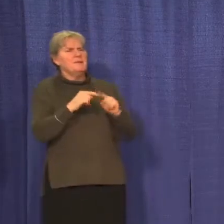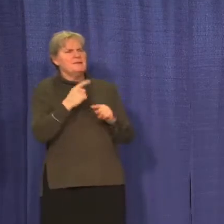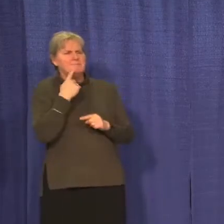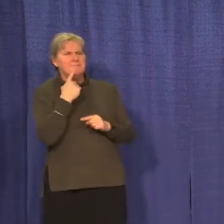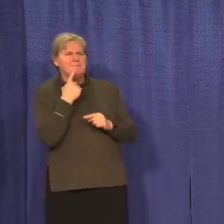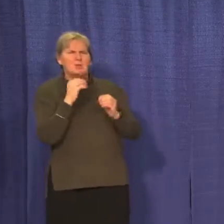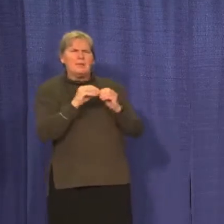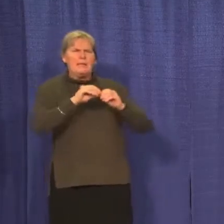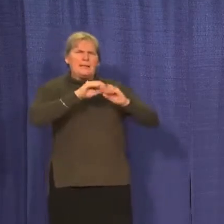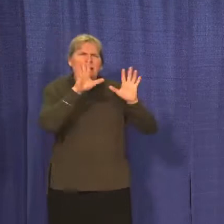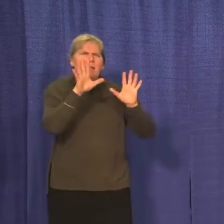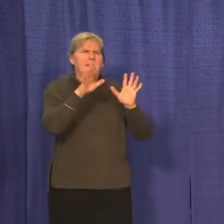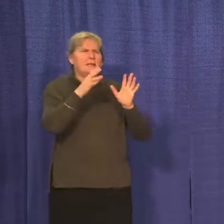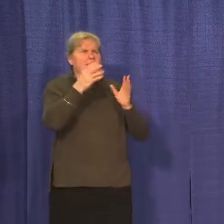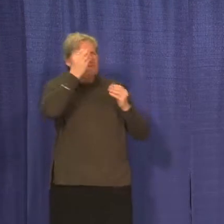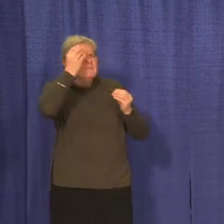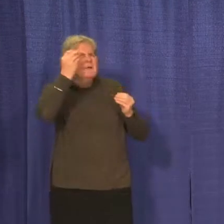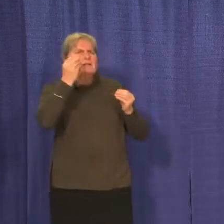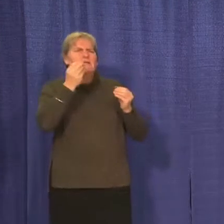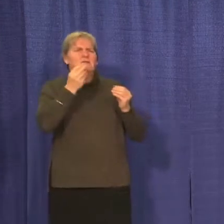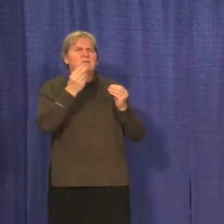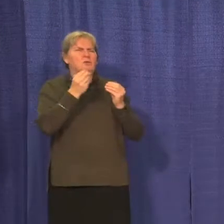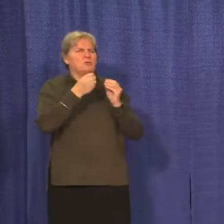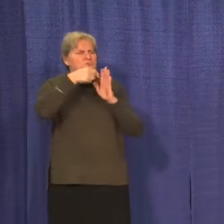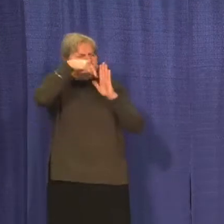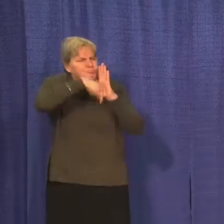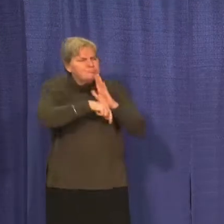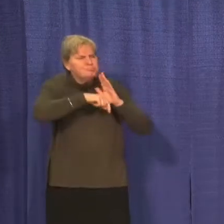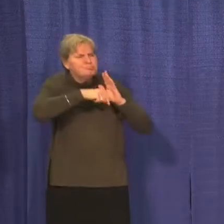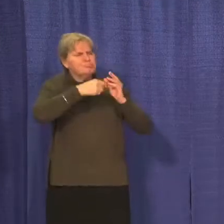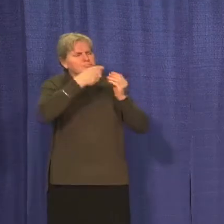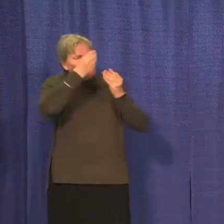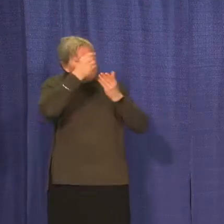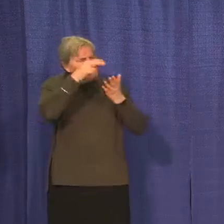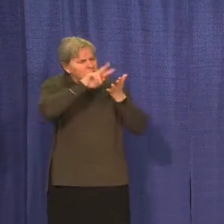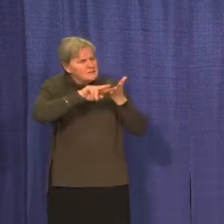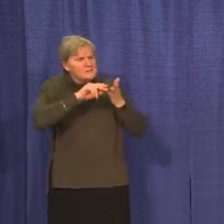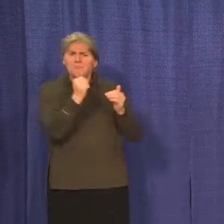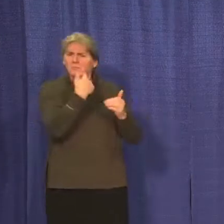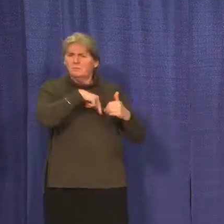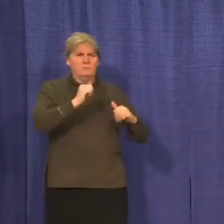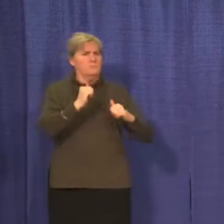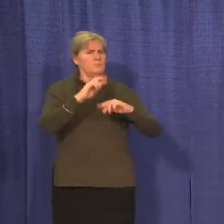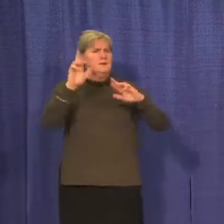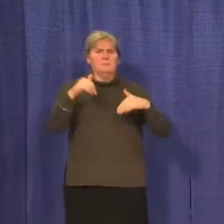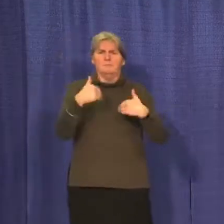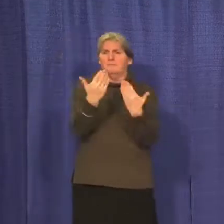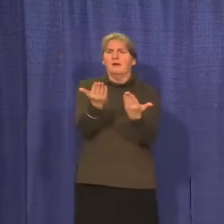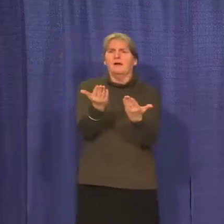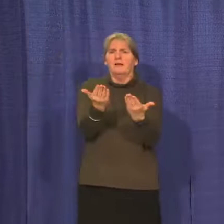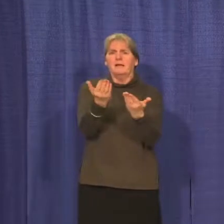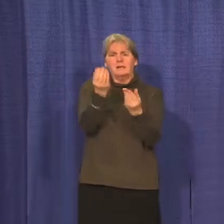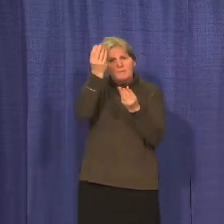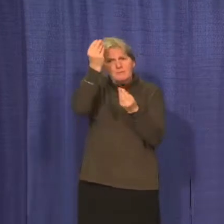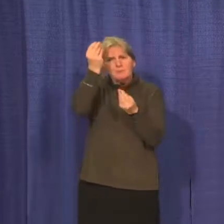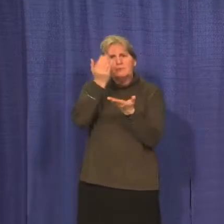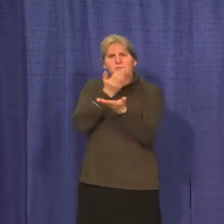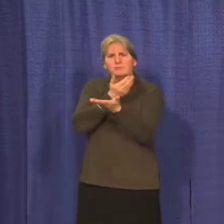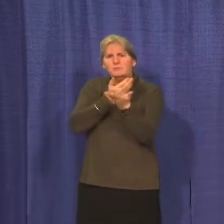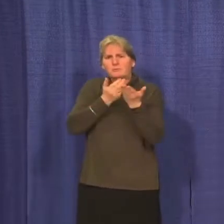information, that is what we are hoping and helping provide with our ongoing collection of